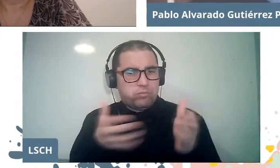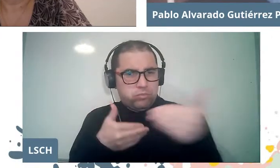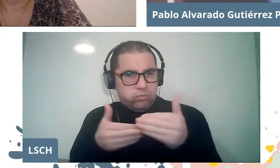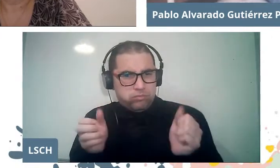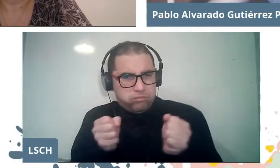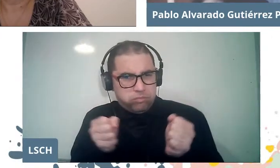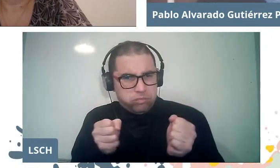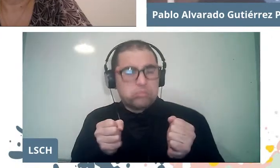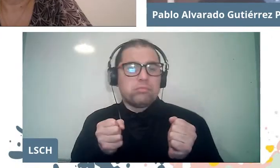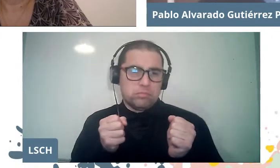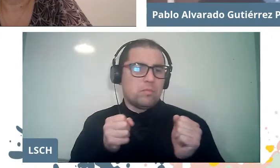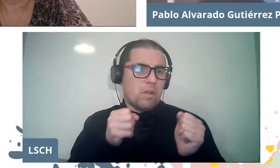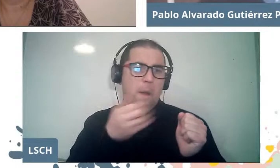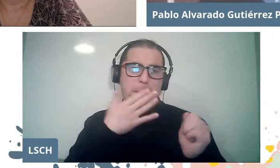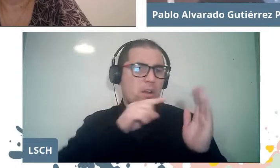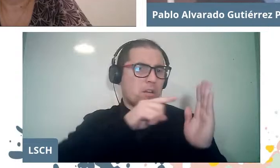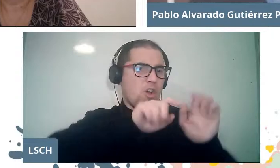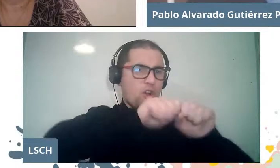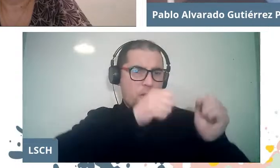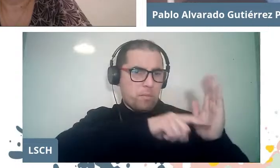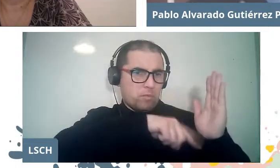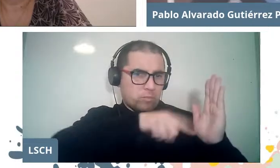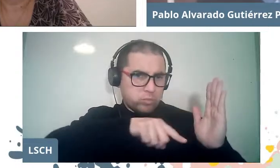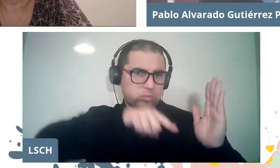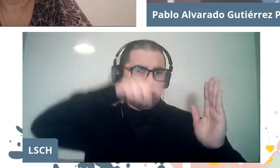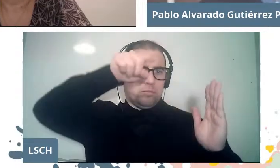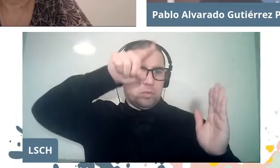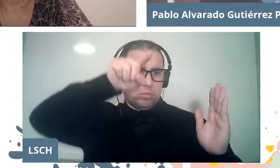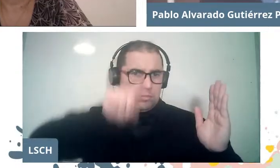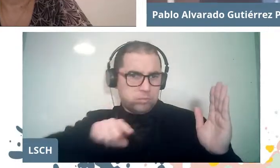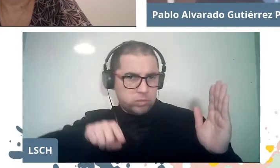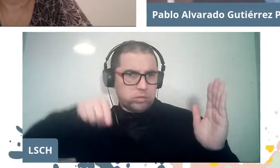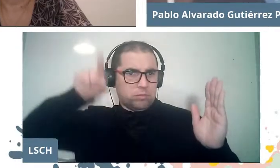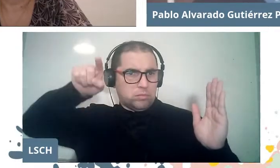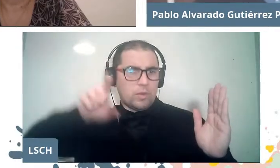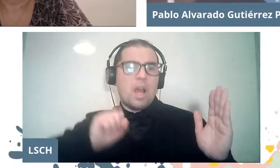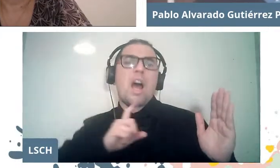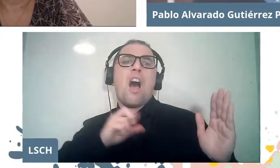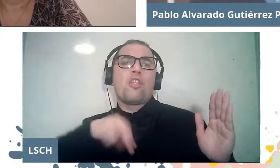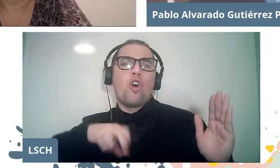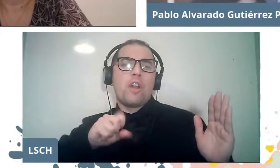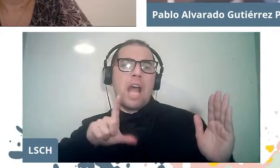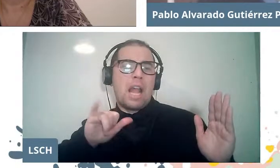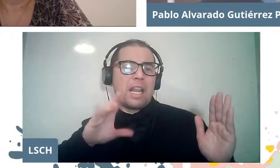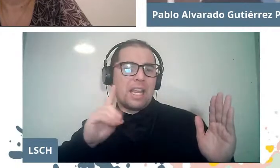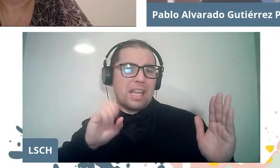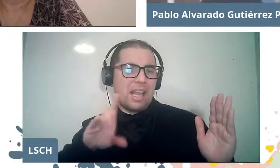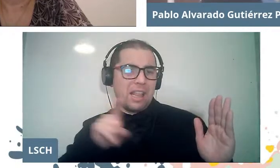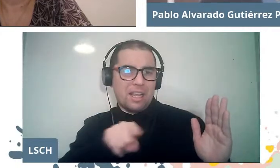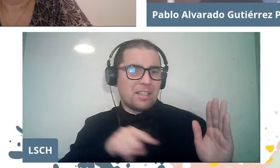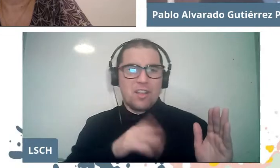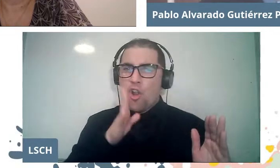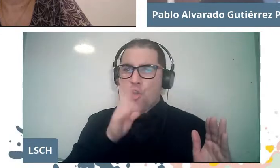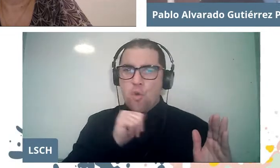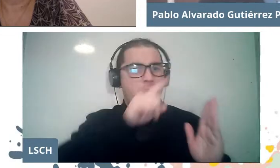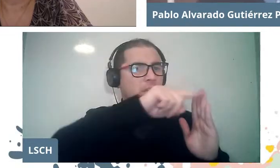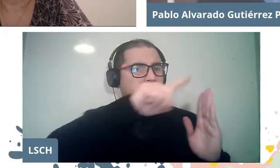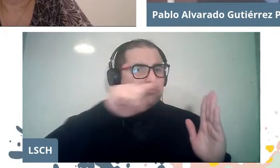I will go for rupture, for atonality, which is the absence of tonality.